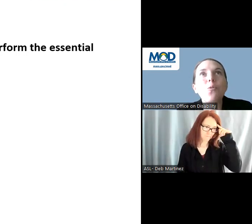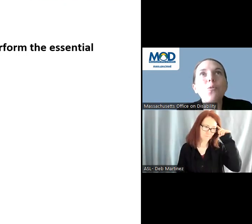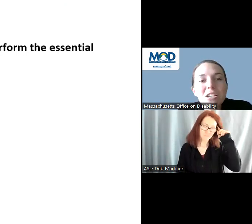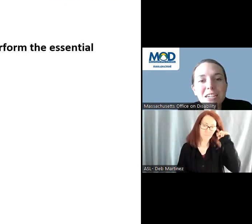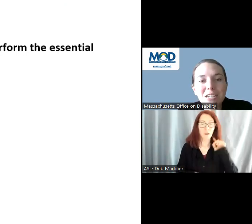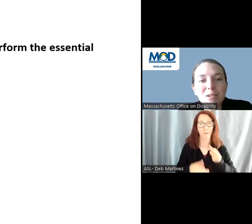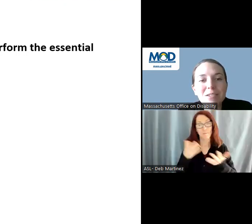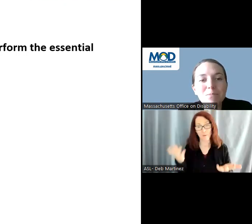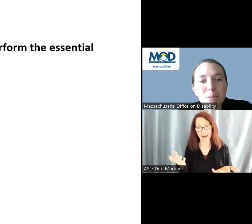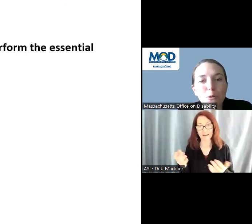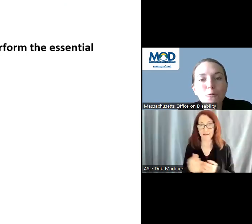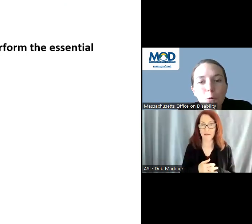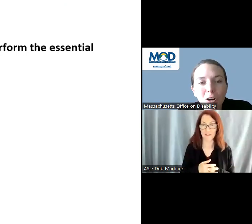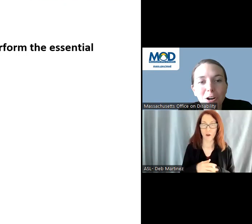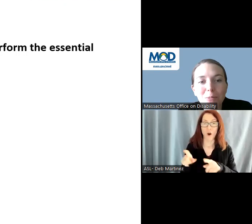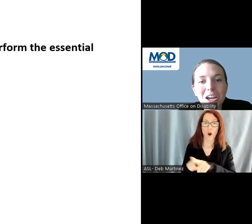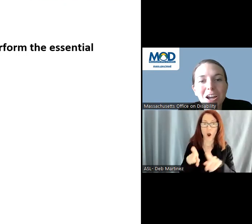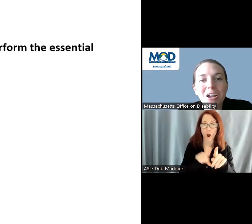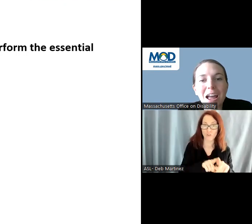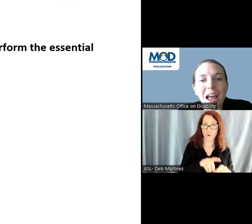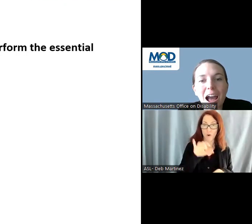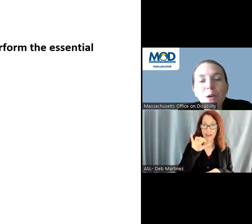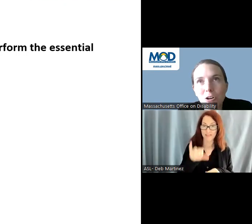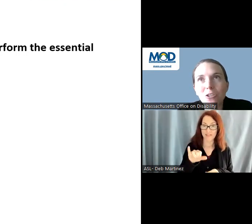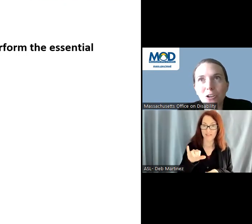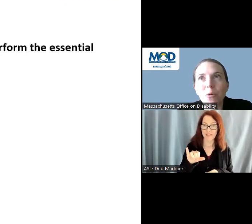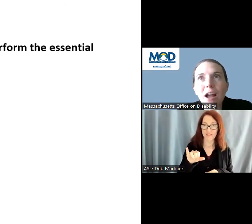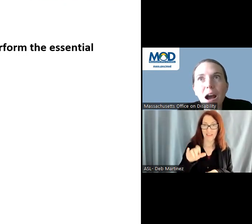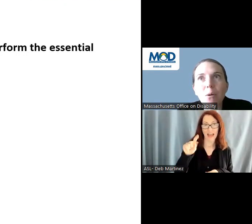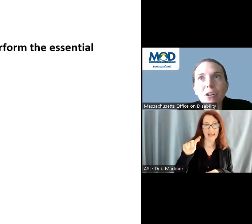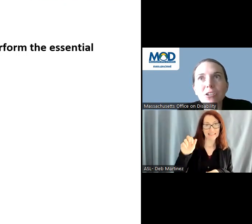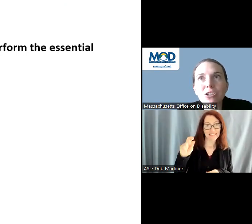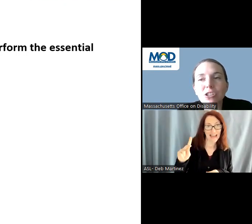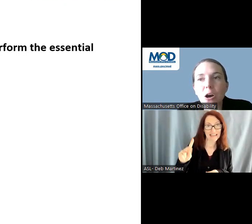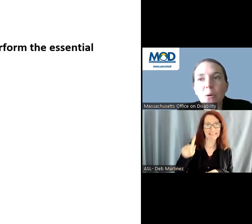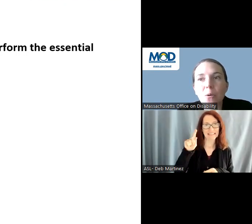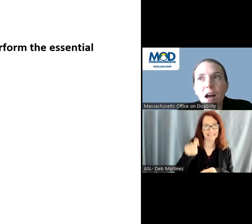to be performed at work or during work hours so